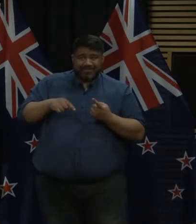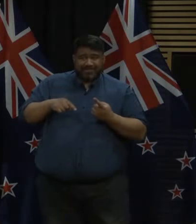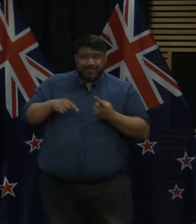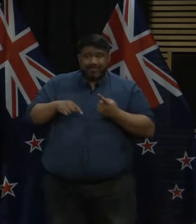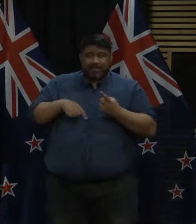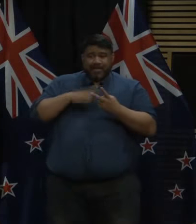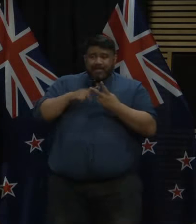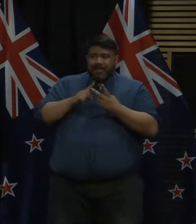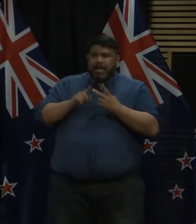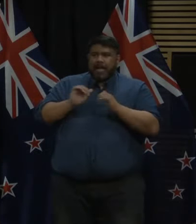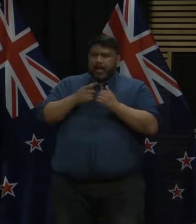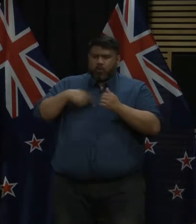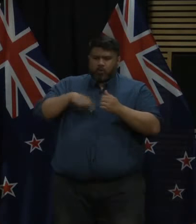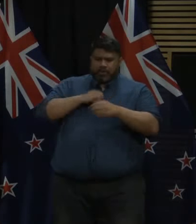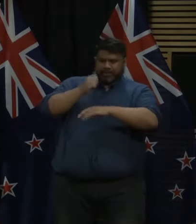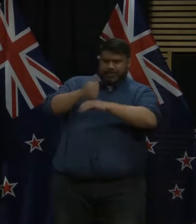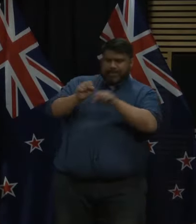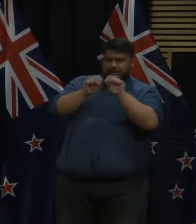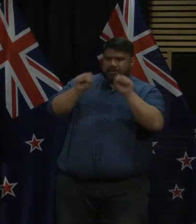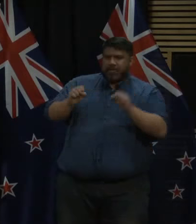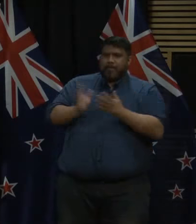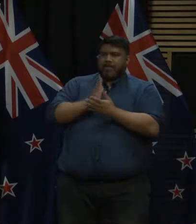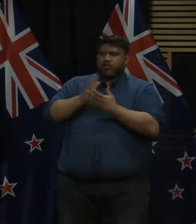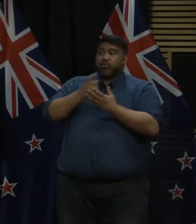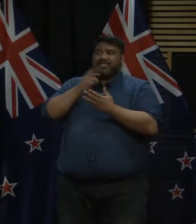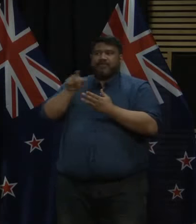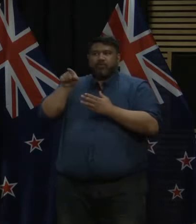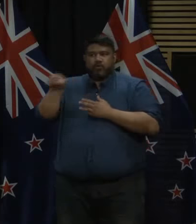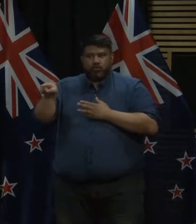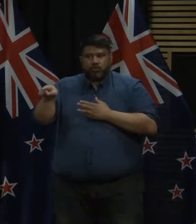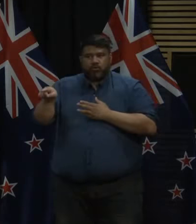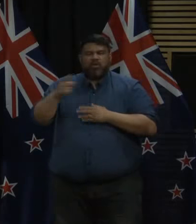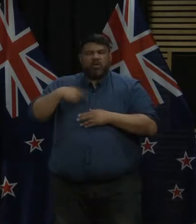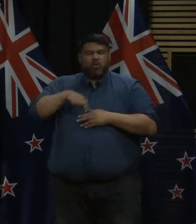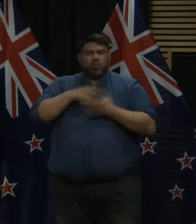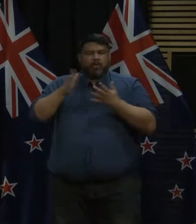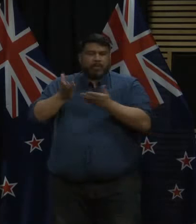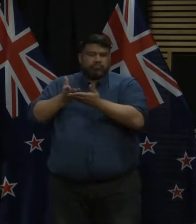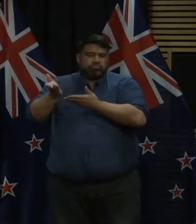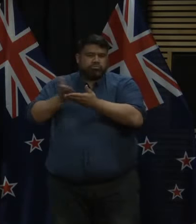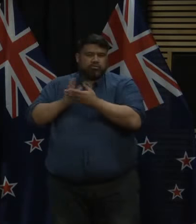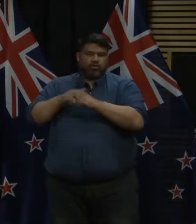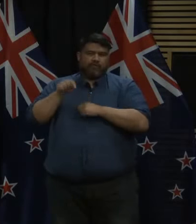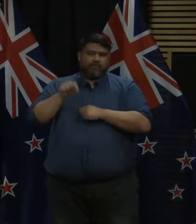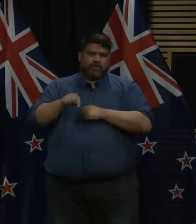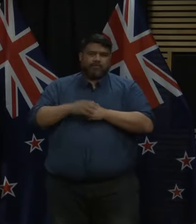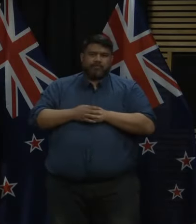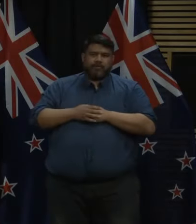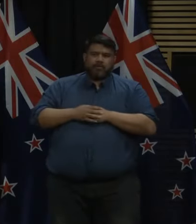workforce safe and to ensure greater continuity check that you could stay open and how can